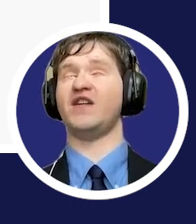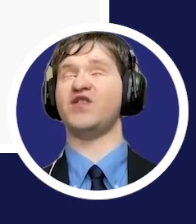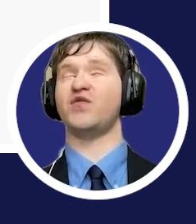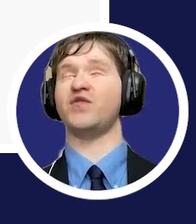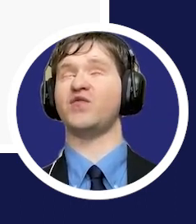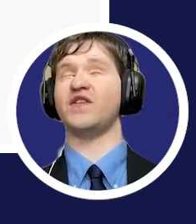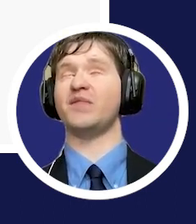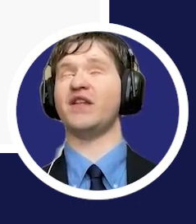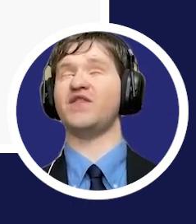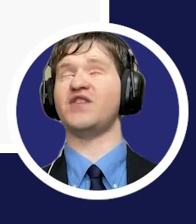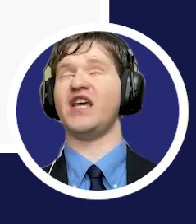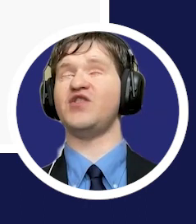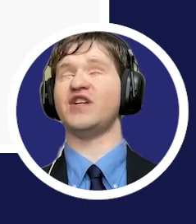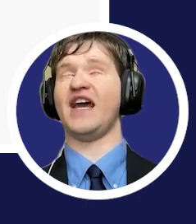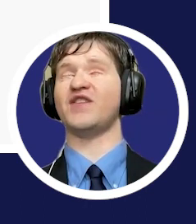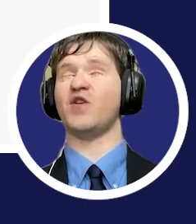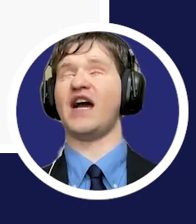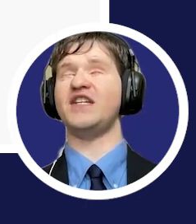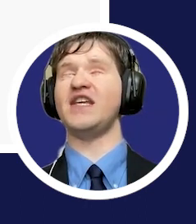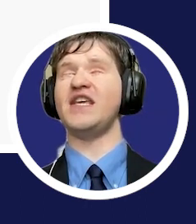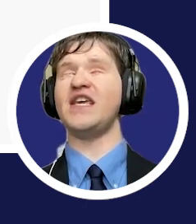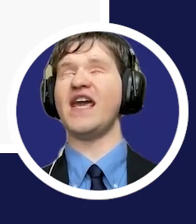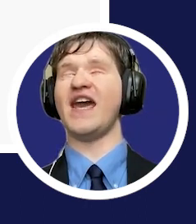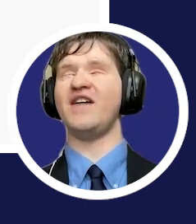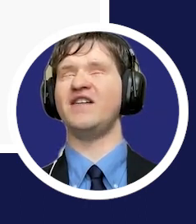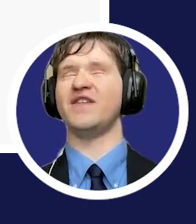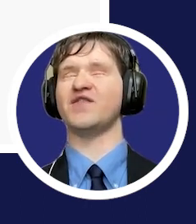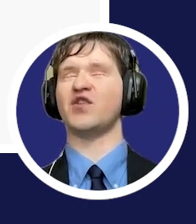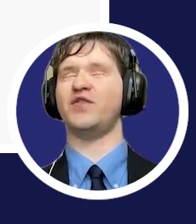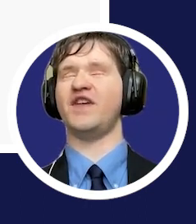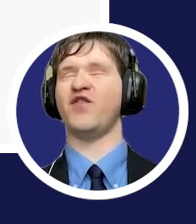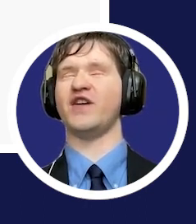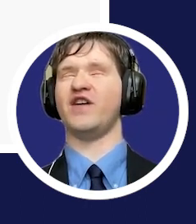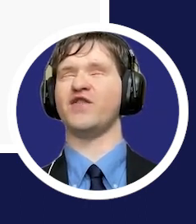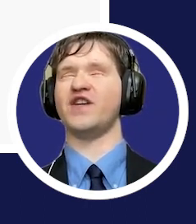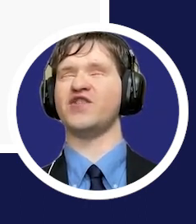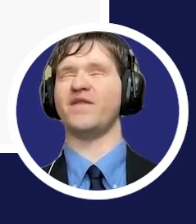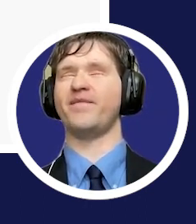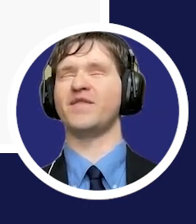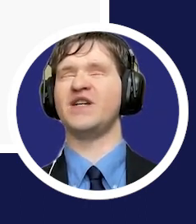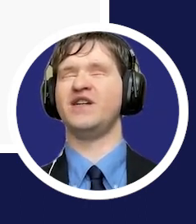The Individuals with Disabilities Education Act or IDEA. That is a whole different conversation.